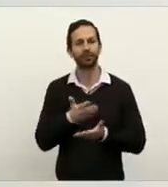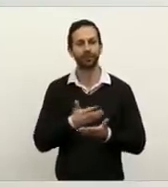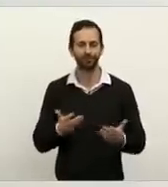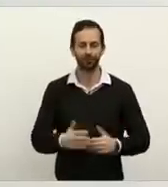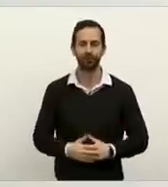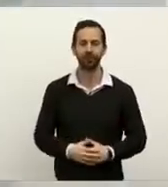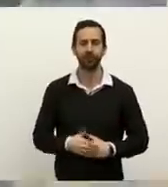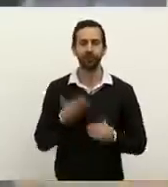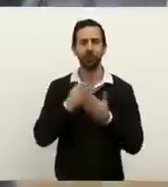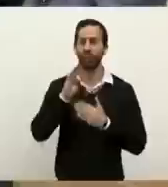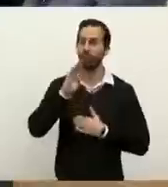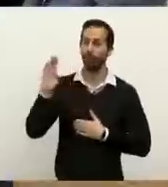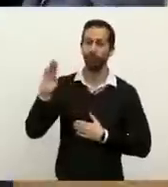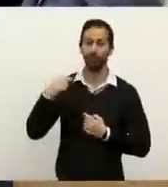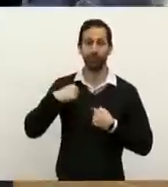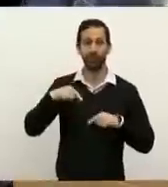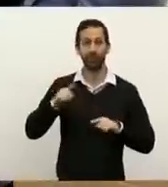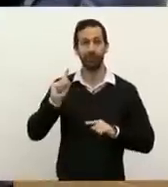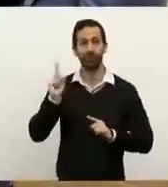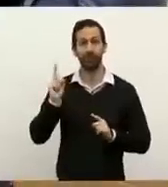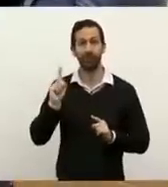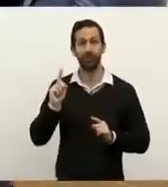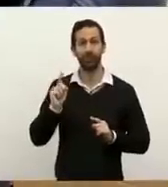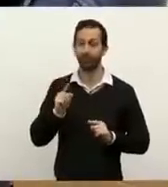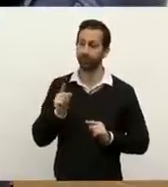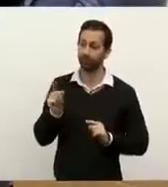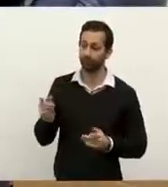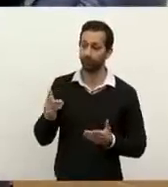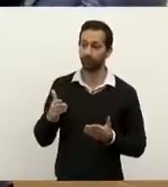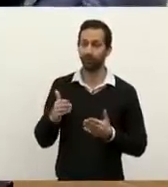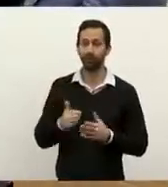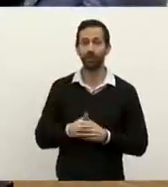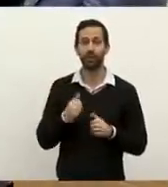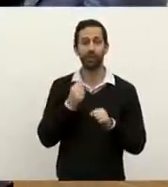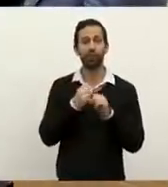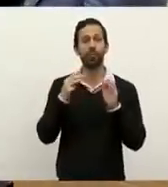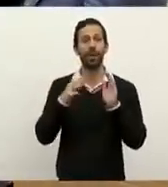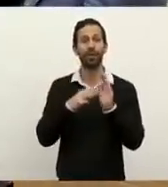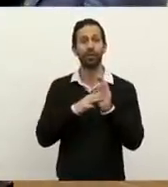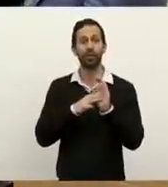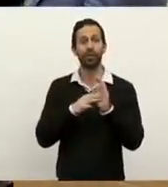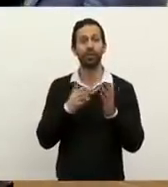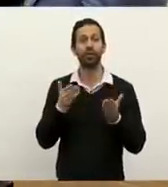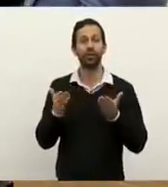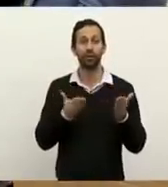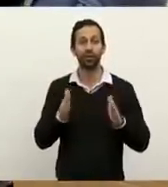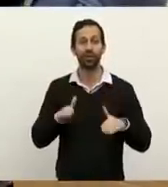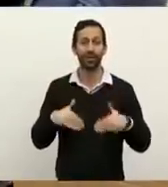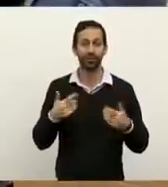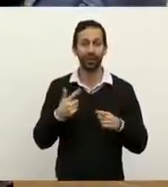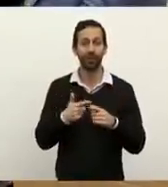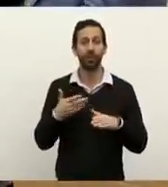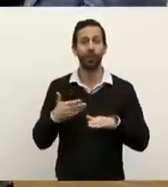On the panel with me here today is Karun Gupta, General Manager of Service Delivery and Performance.